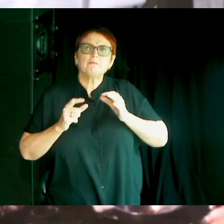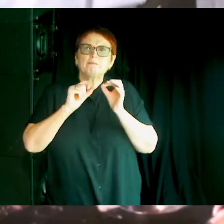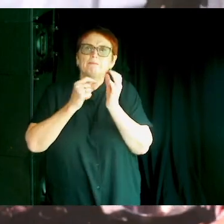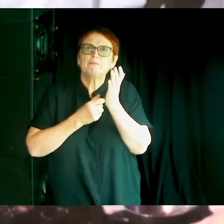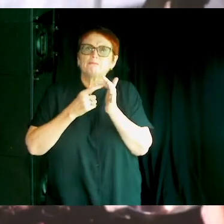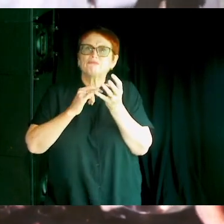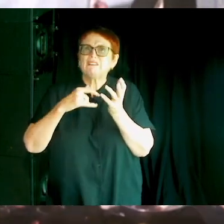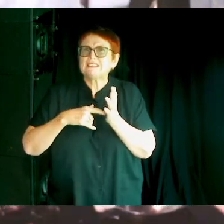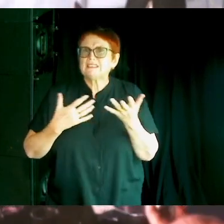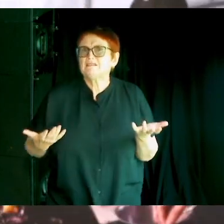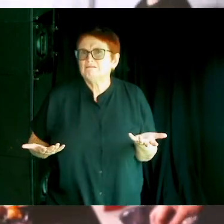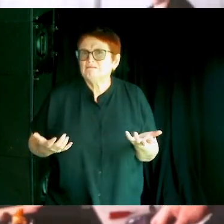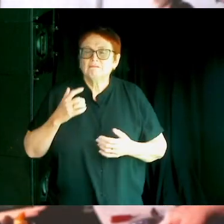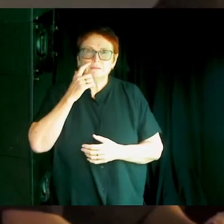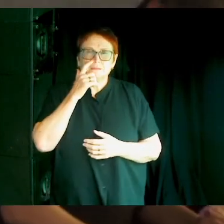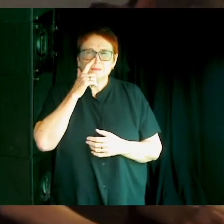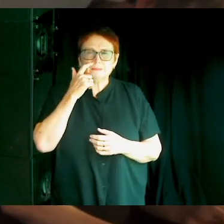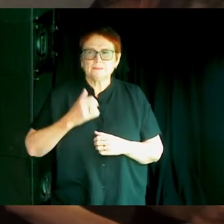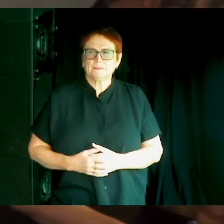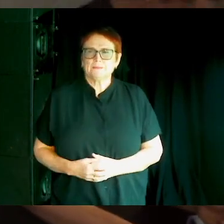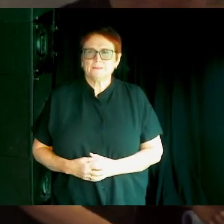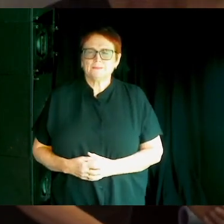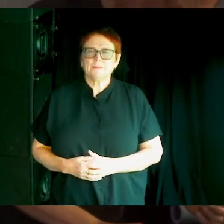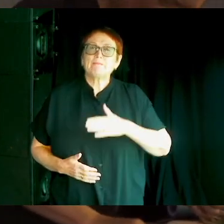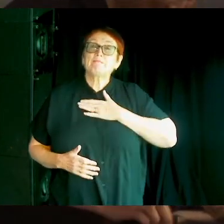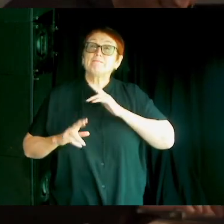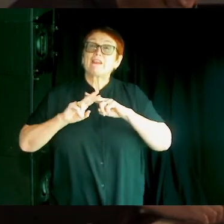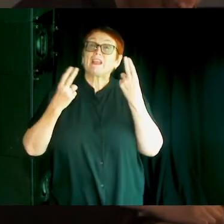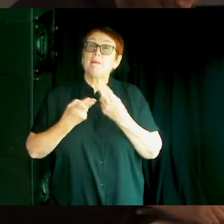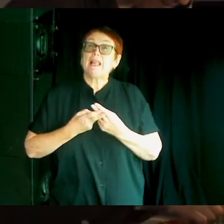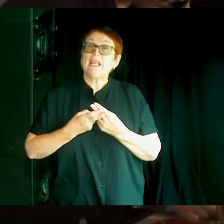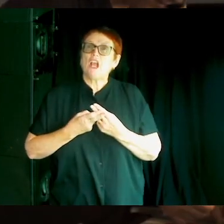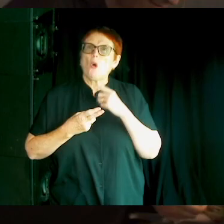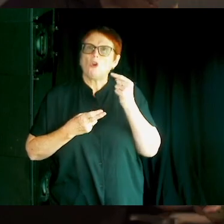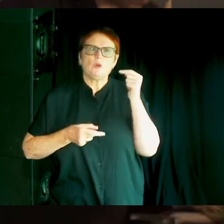don't have one so I eat one so for me we always for in my family we always fight for the lake